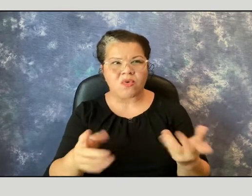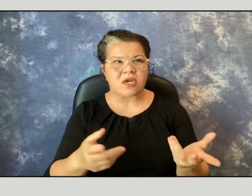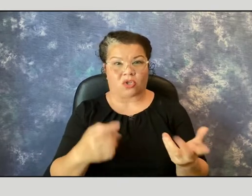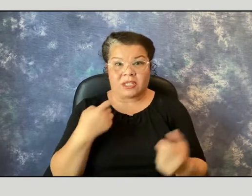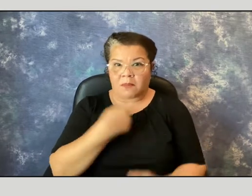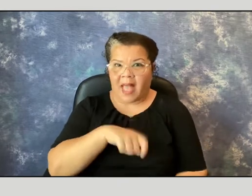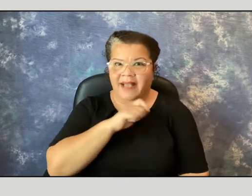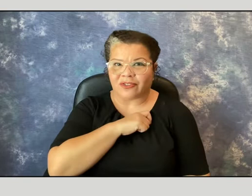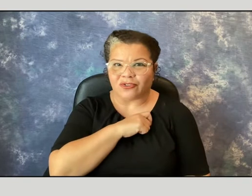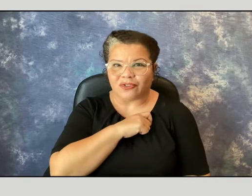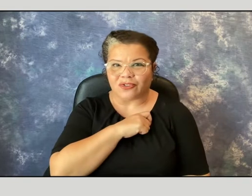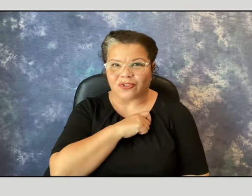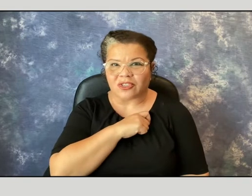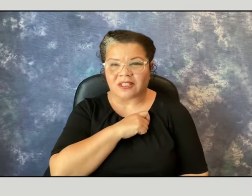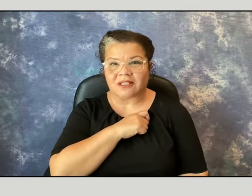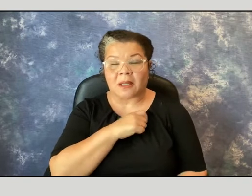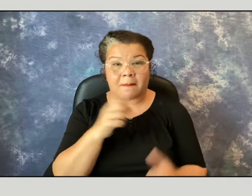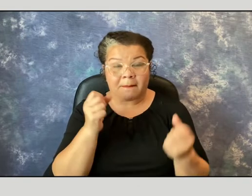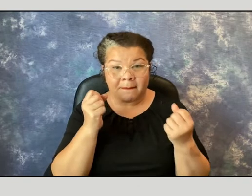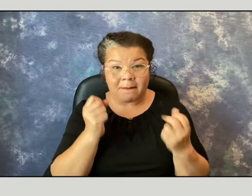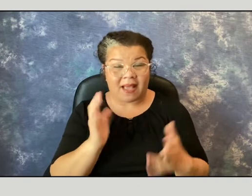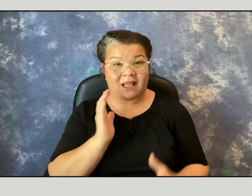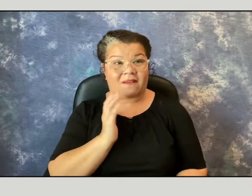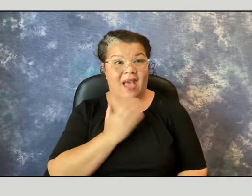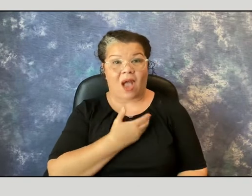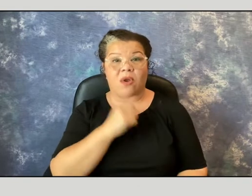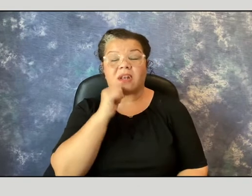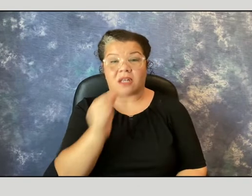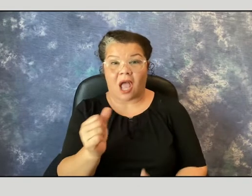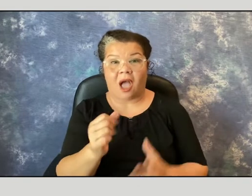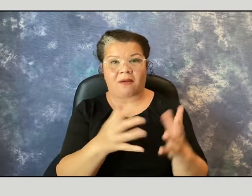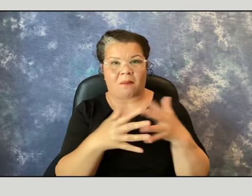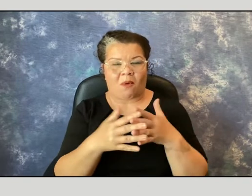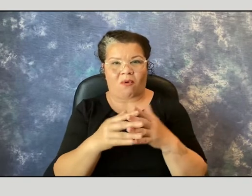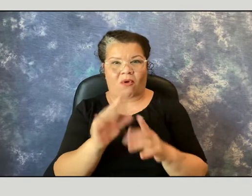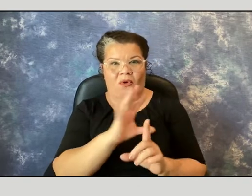is Spanish culture. So to be able to understand